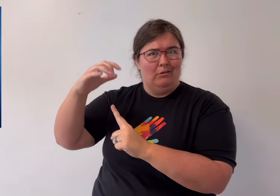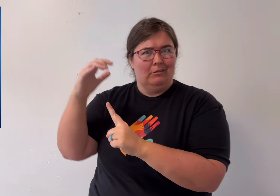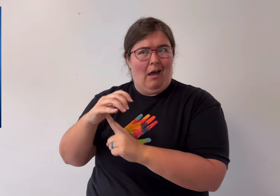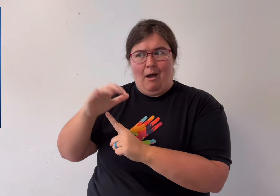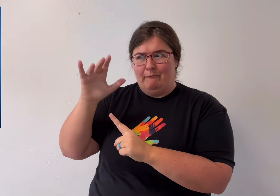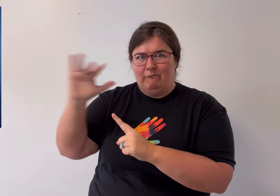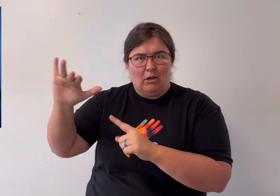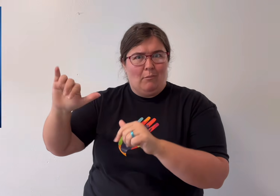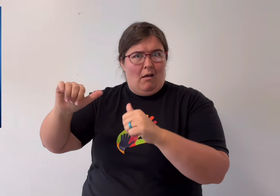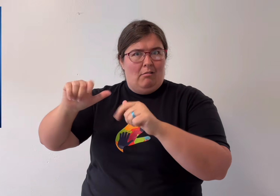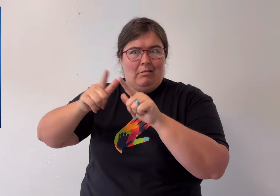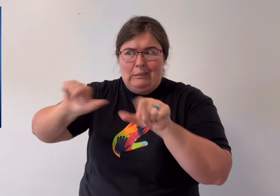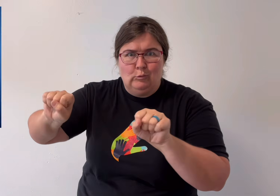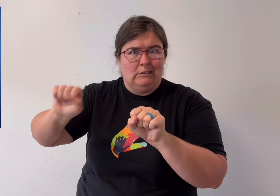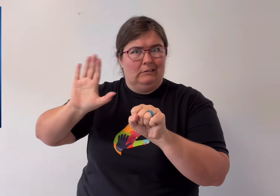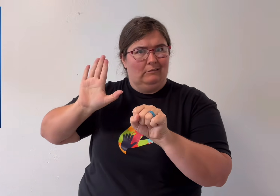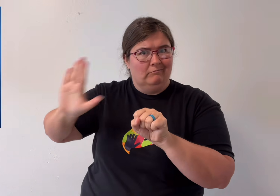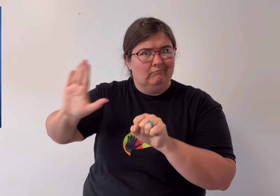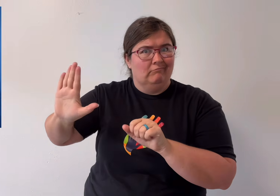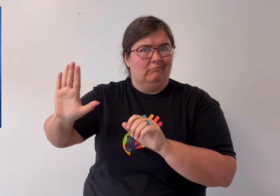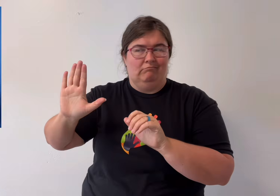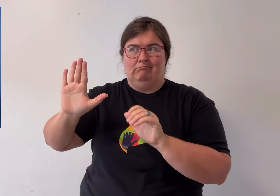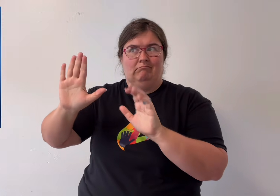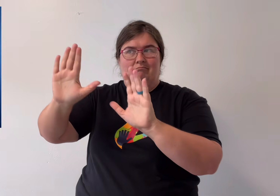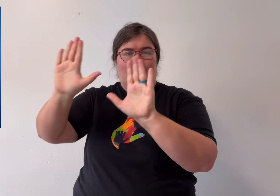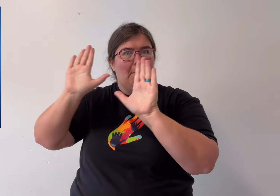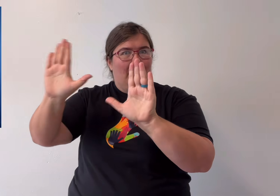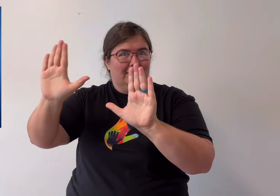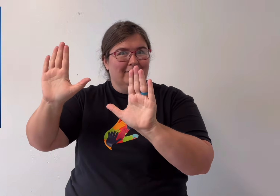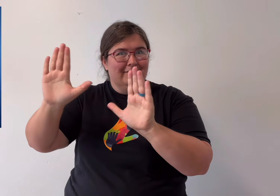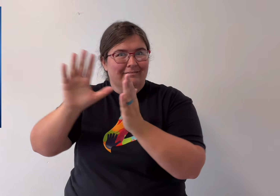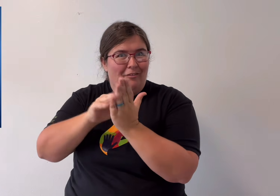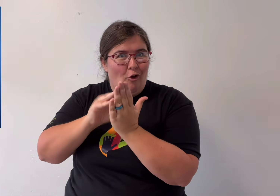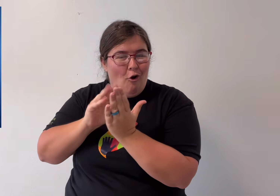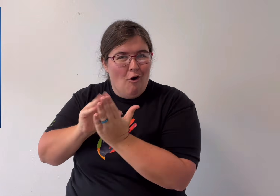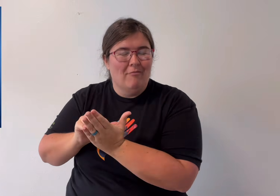On that note, I recommend this creator who is a top fingerspelling linguist. That's her approach.